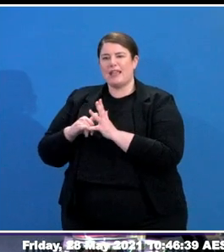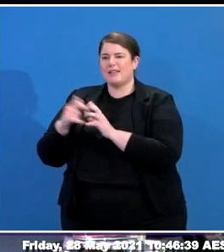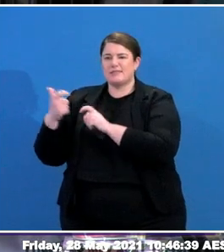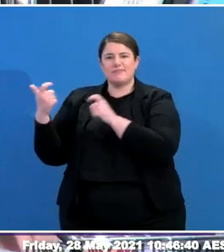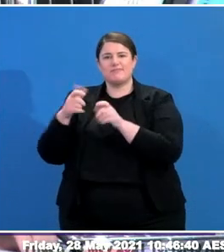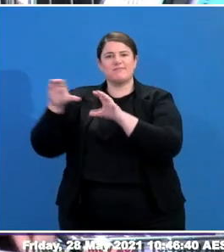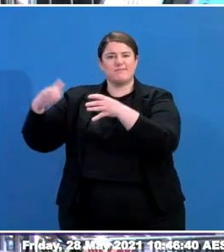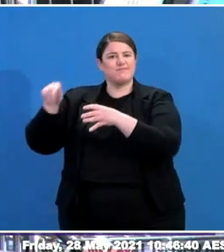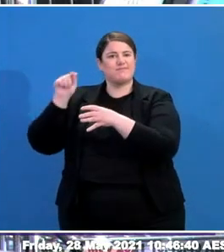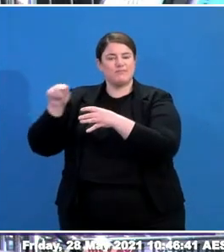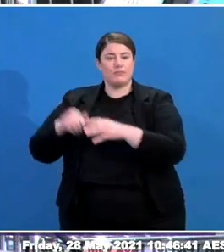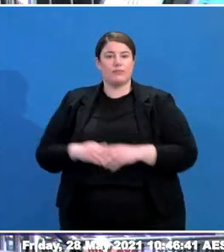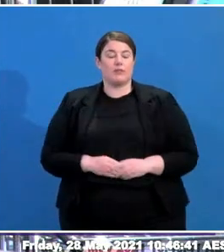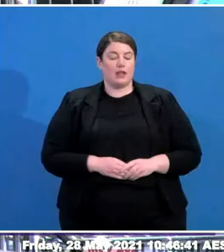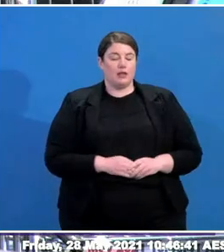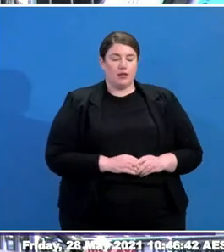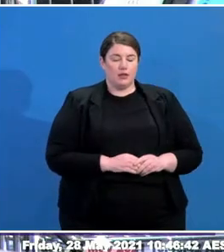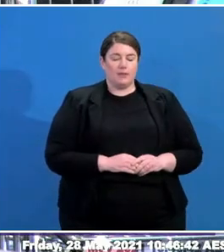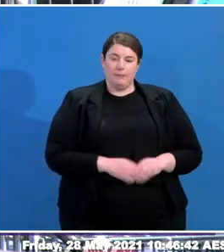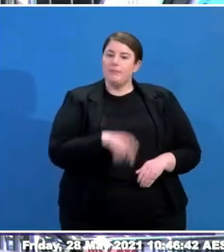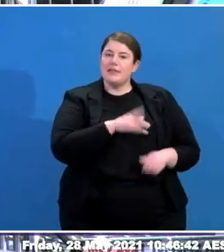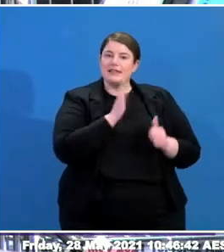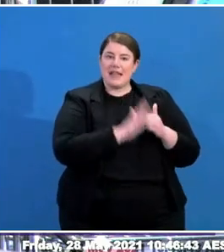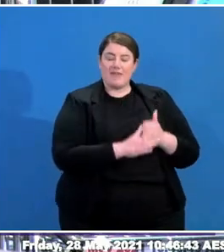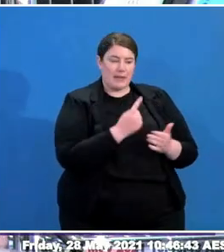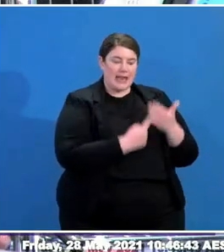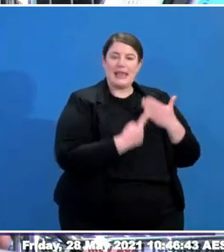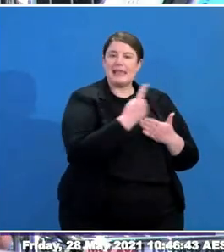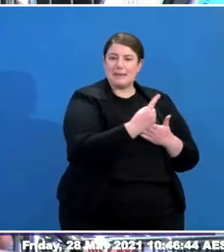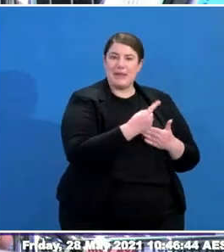There has never been an independent review for Sunnyfield to